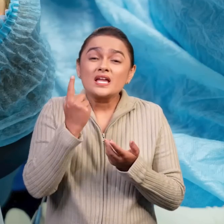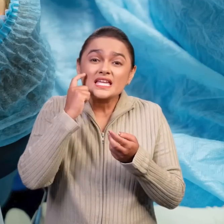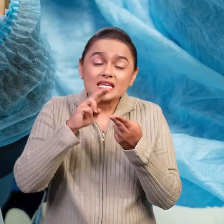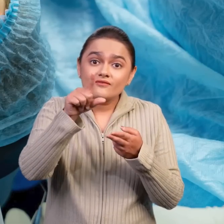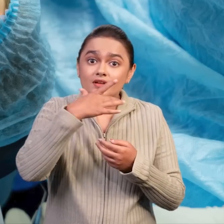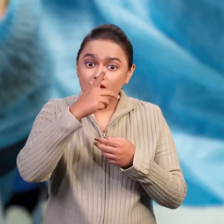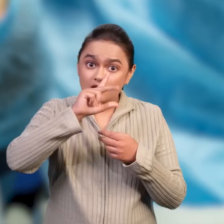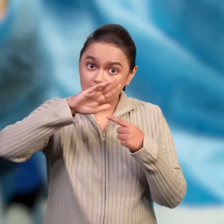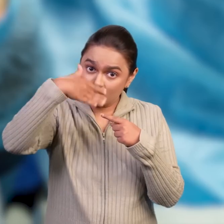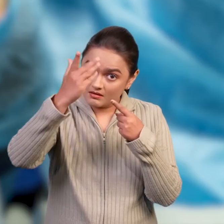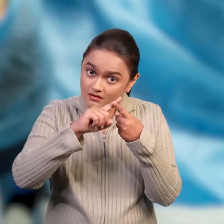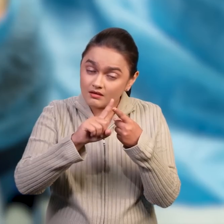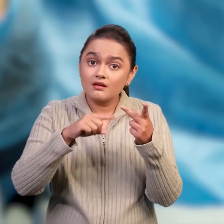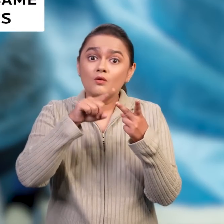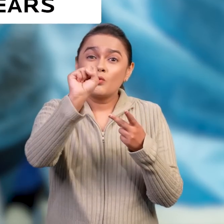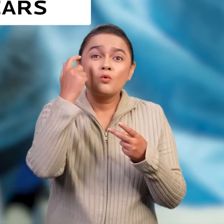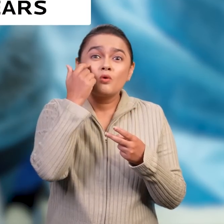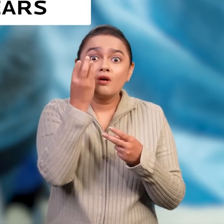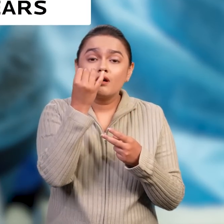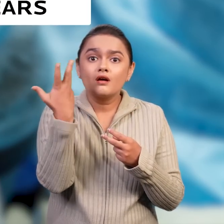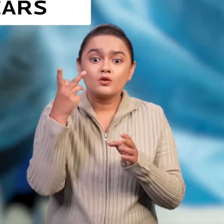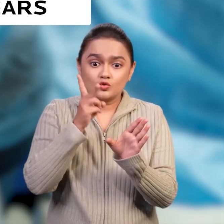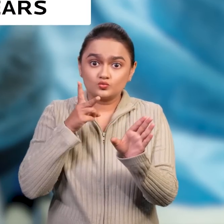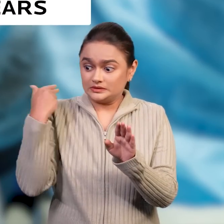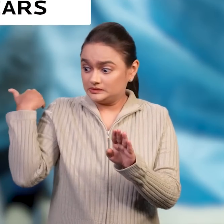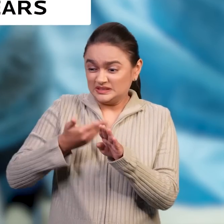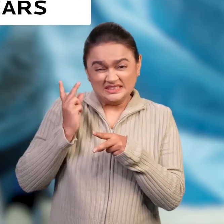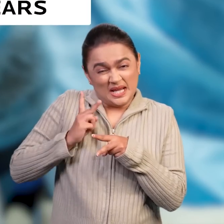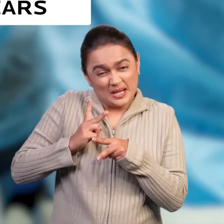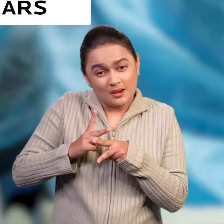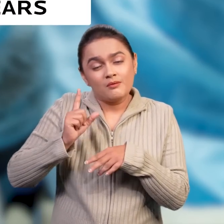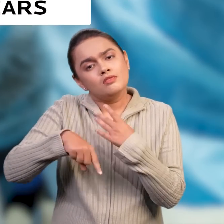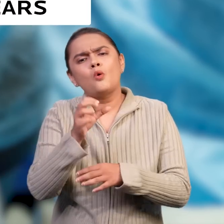if you're above 18 years, and your number has been the same for the past two years.